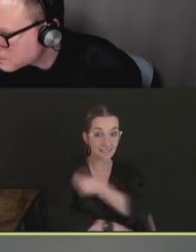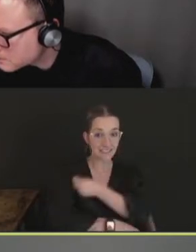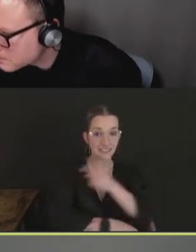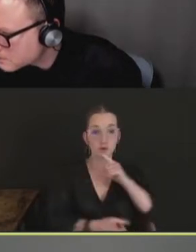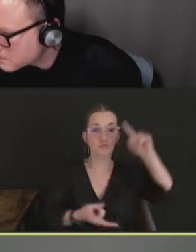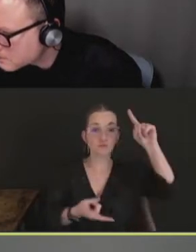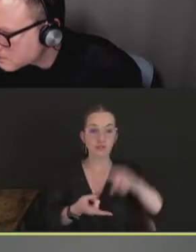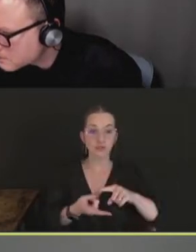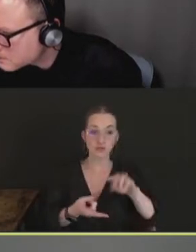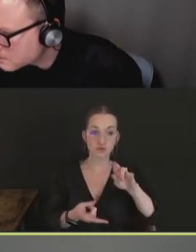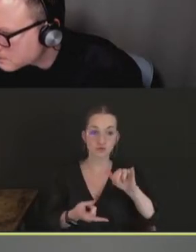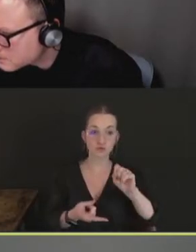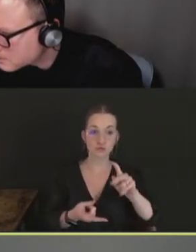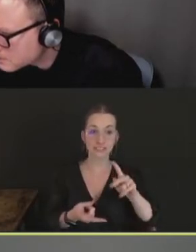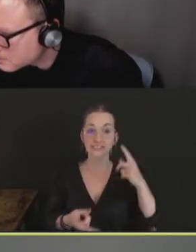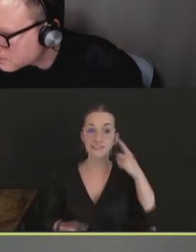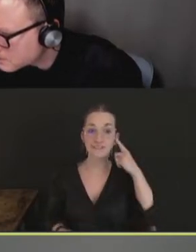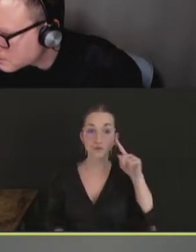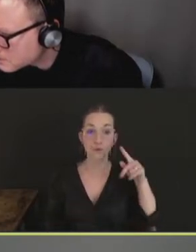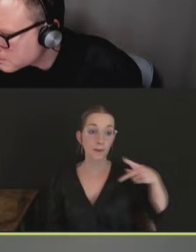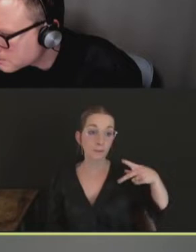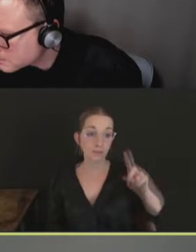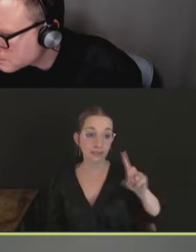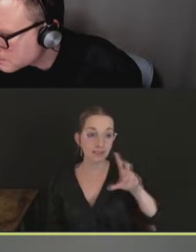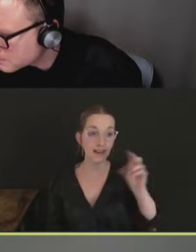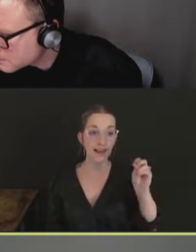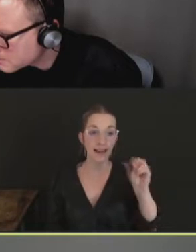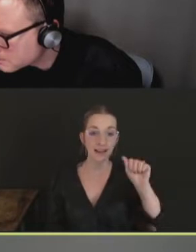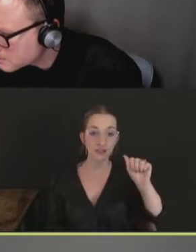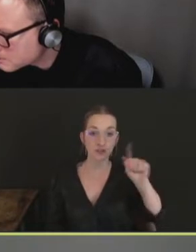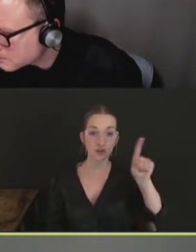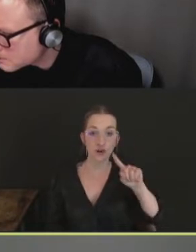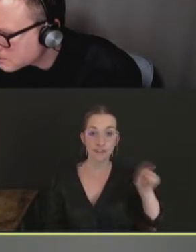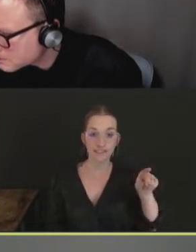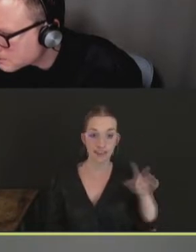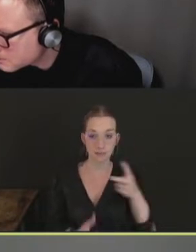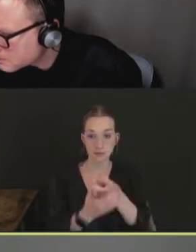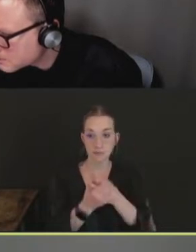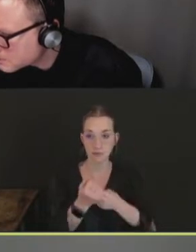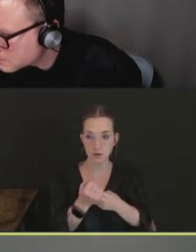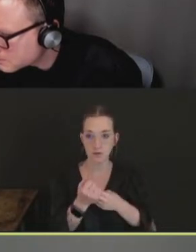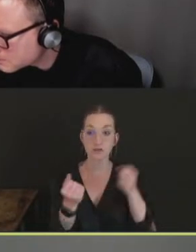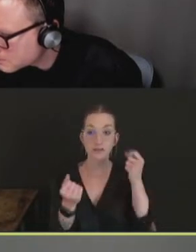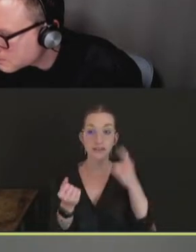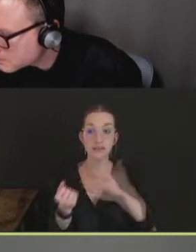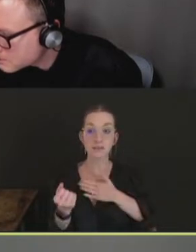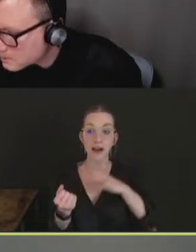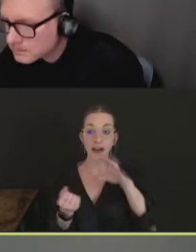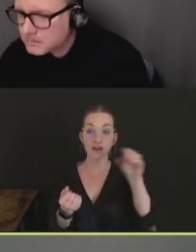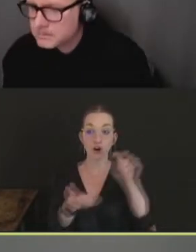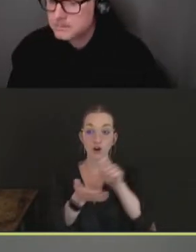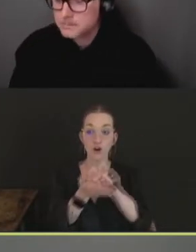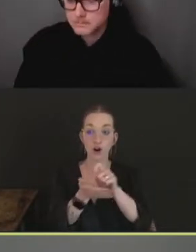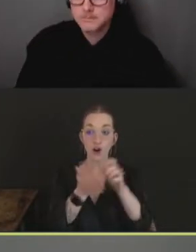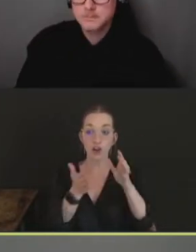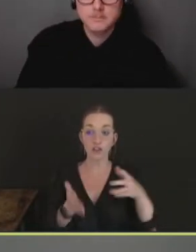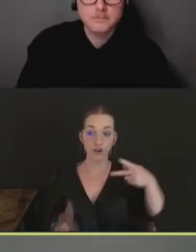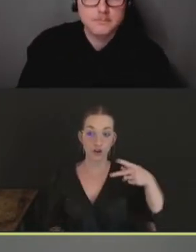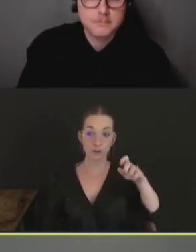And my co-author, Peter Rheinstein, is actually there right now in the hall.